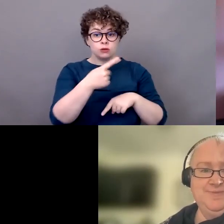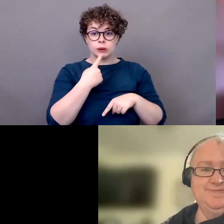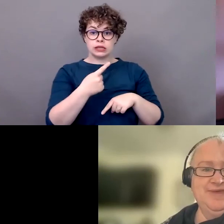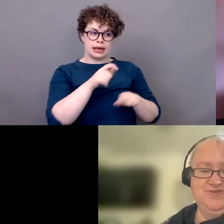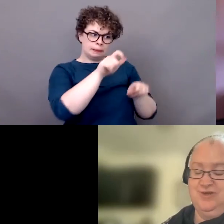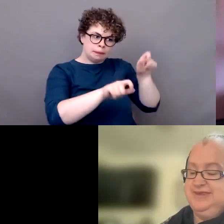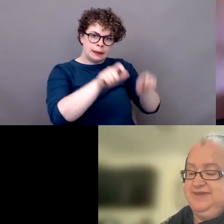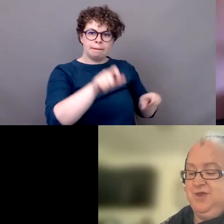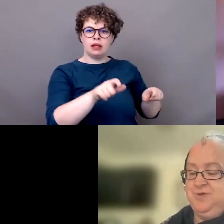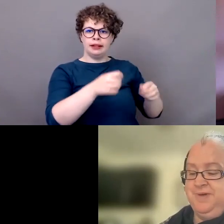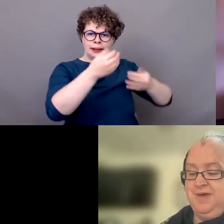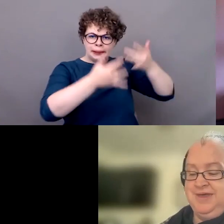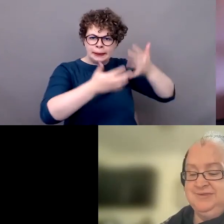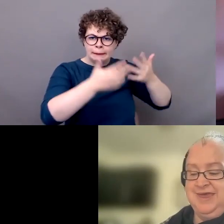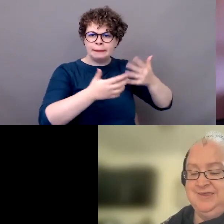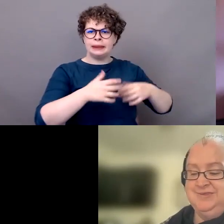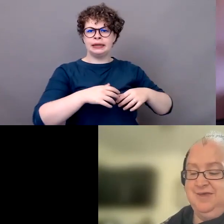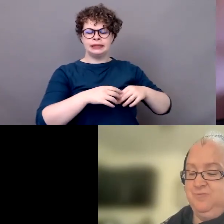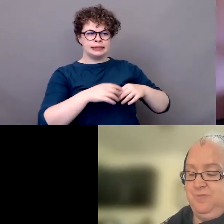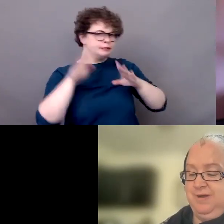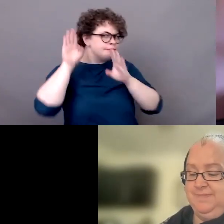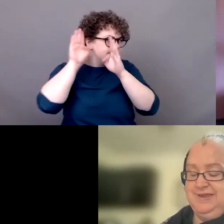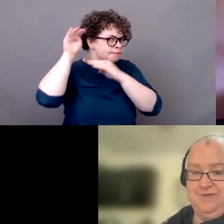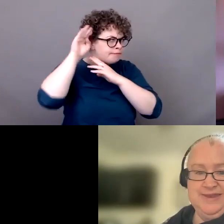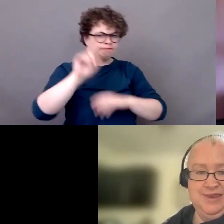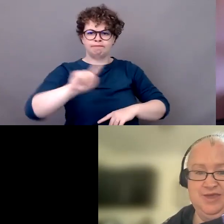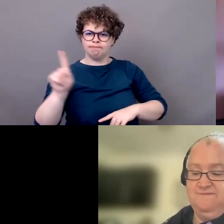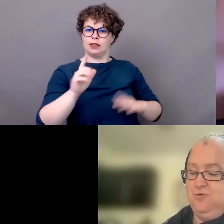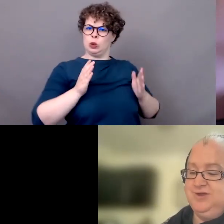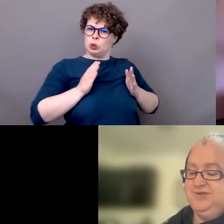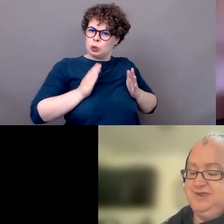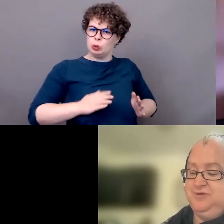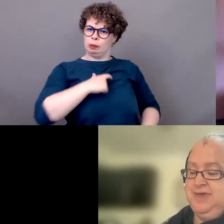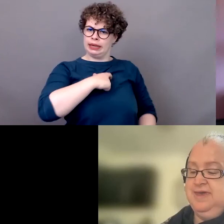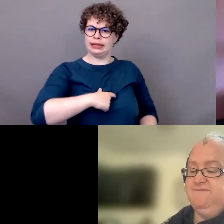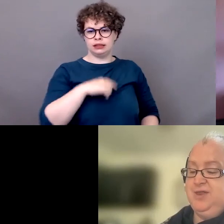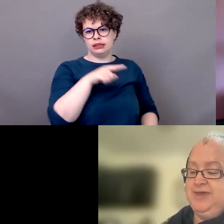must make sure to leave no one behind. We're absolutely really looking forward to following